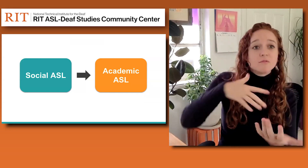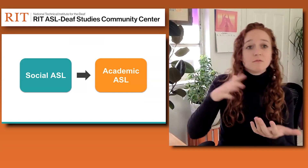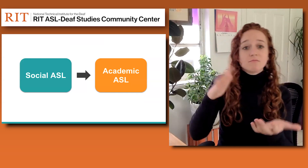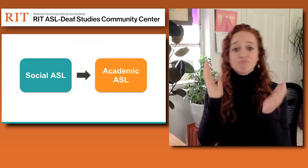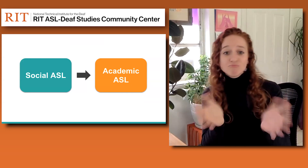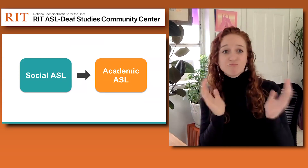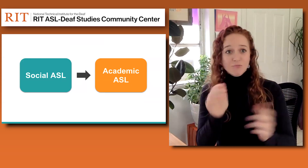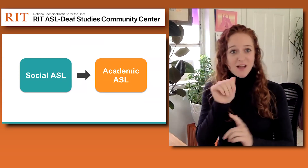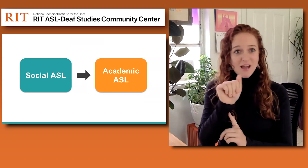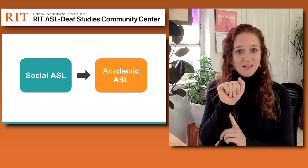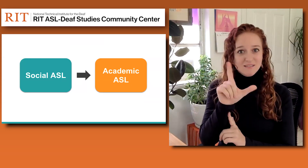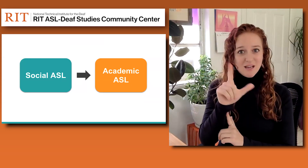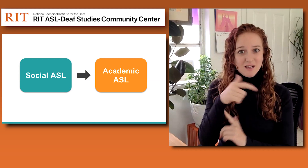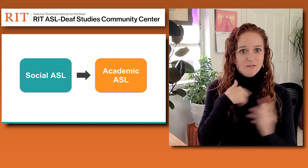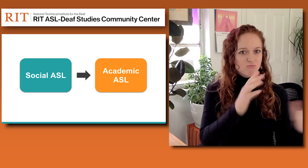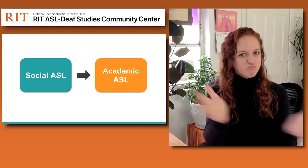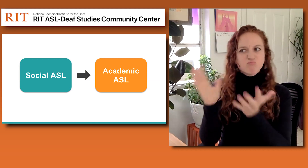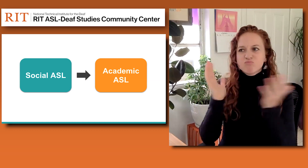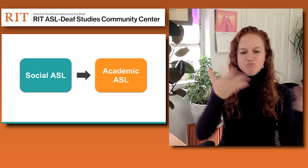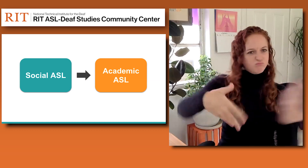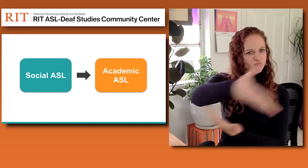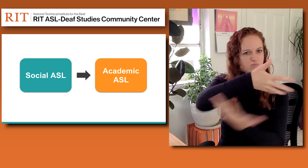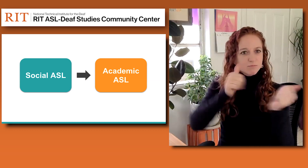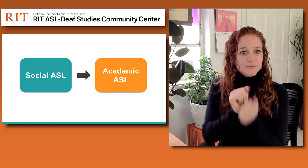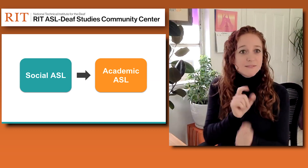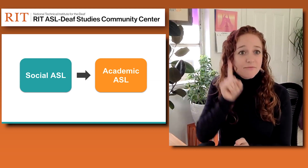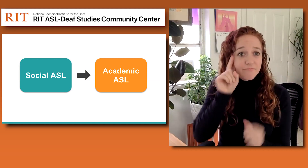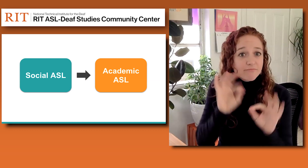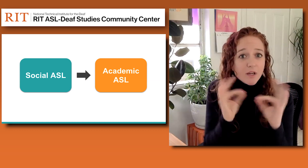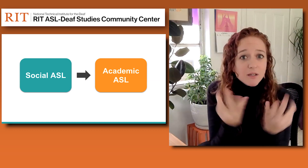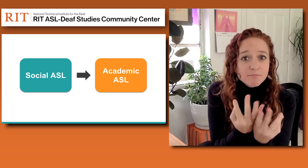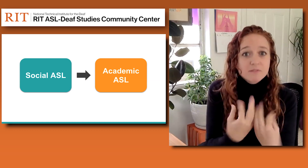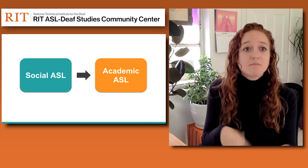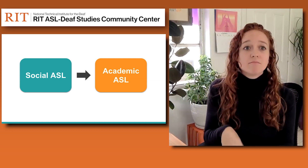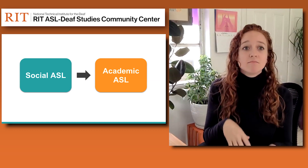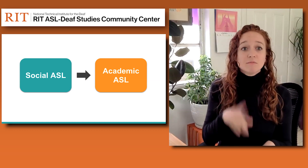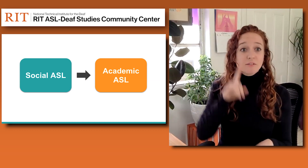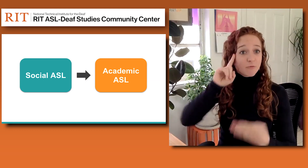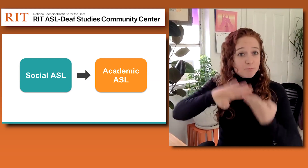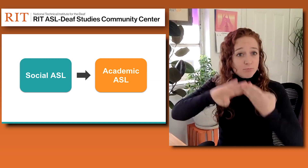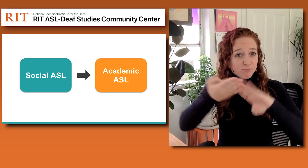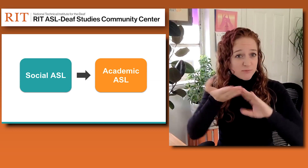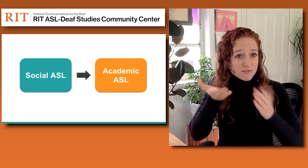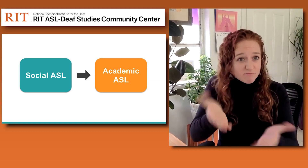I grew up in what I called social ASL. I had a deaf family.